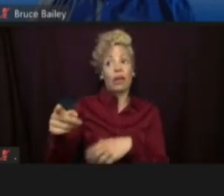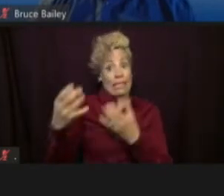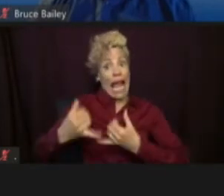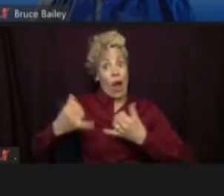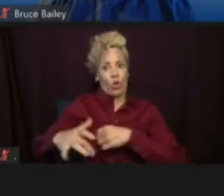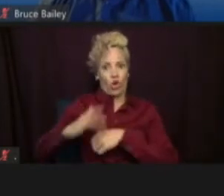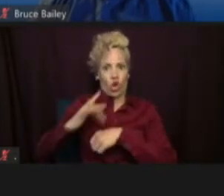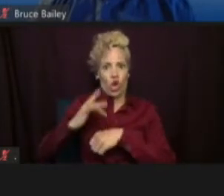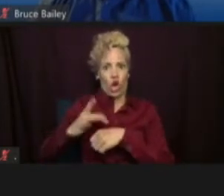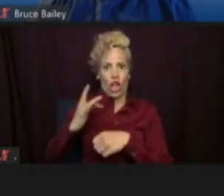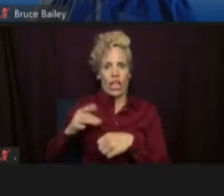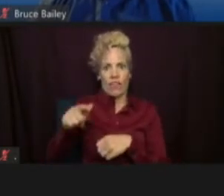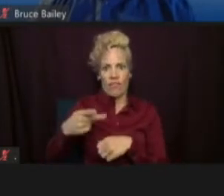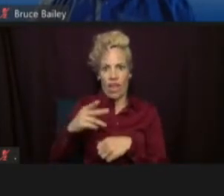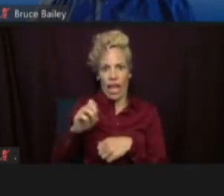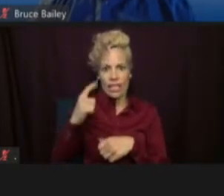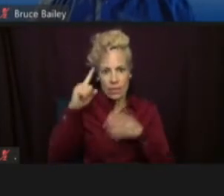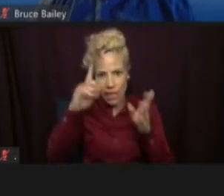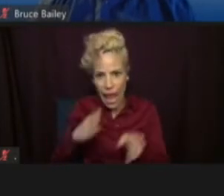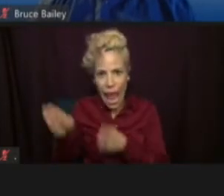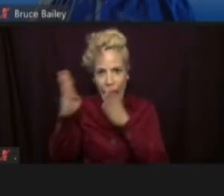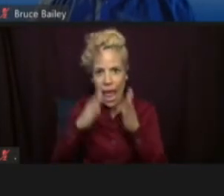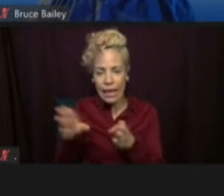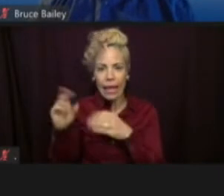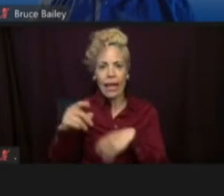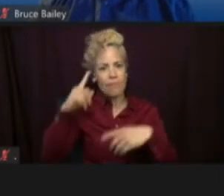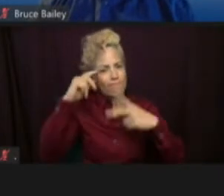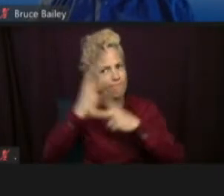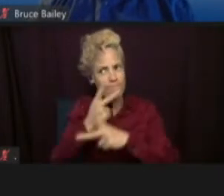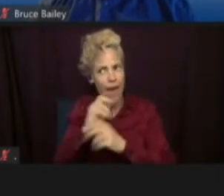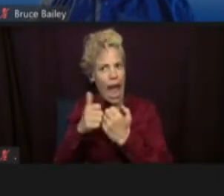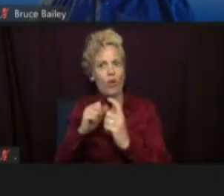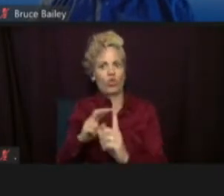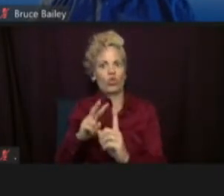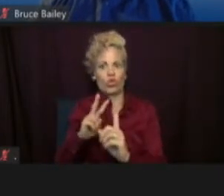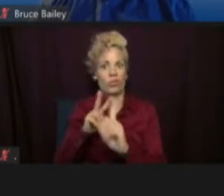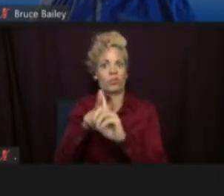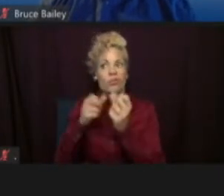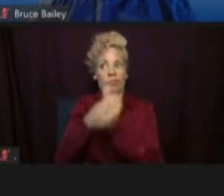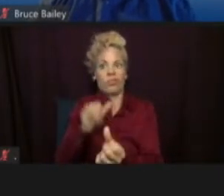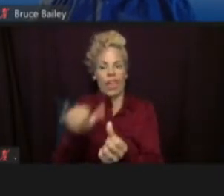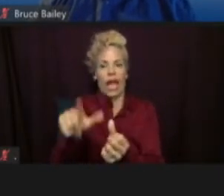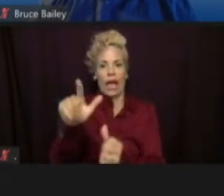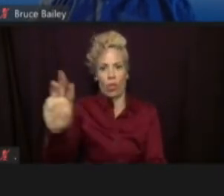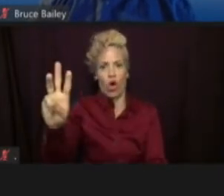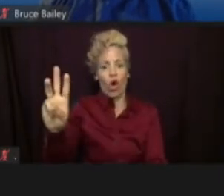and the logistics for the implementation of this law. And we hope to bring you further updates